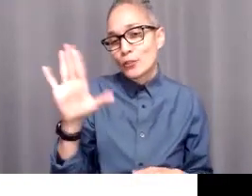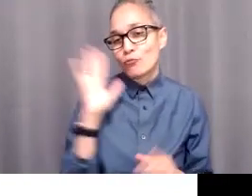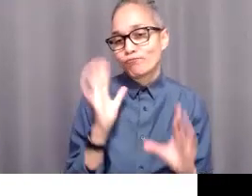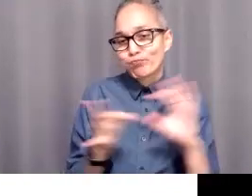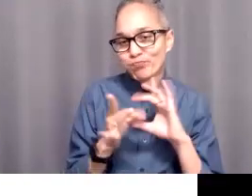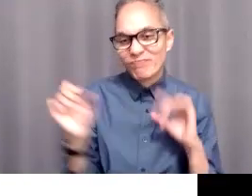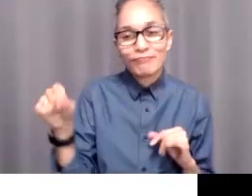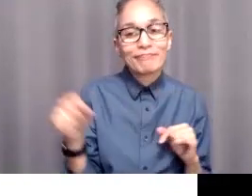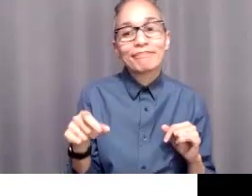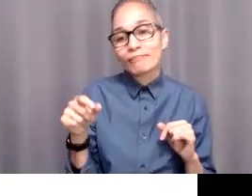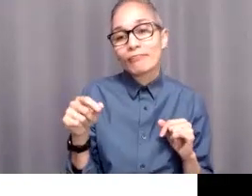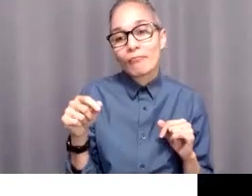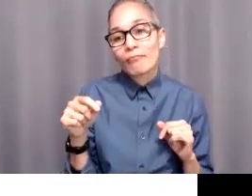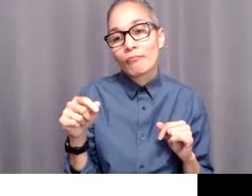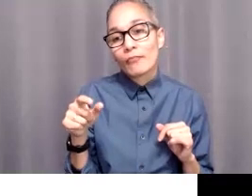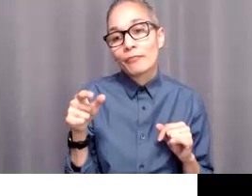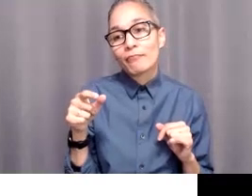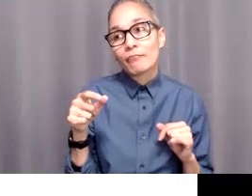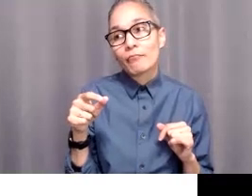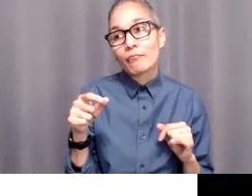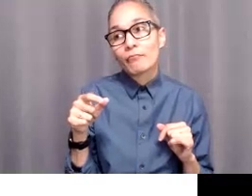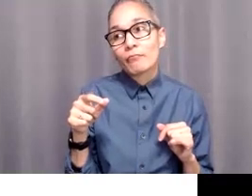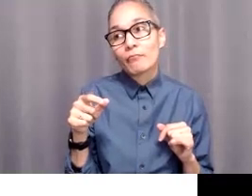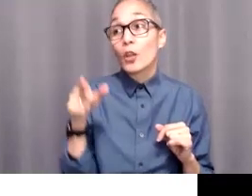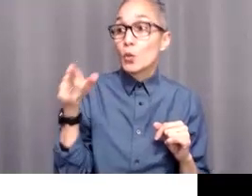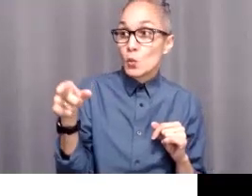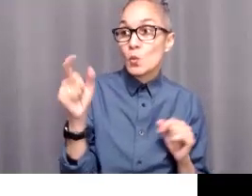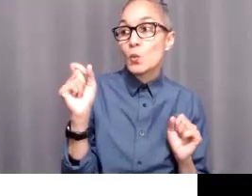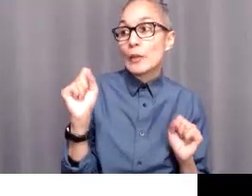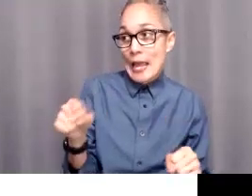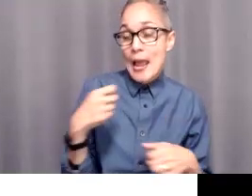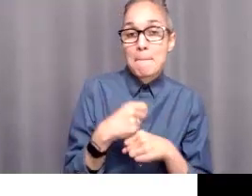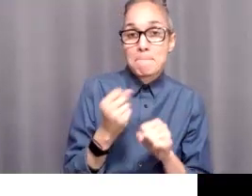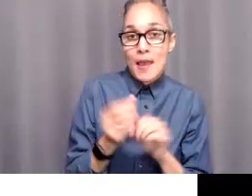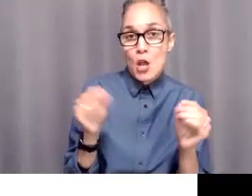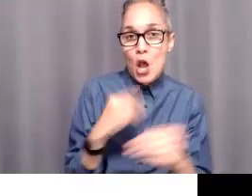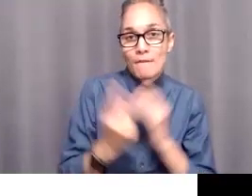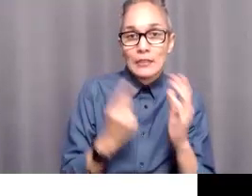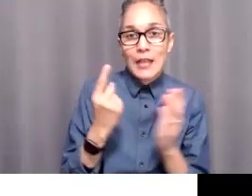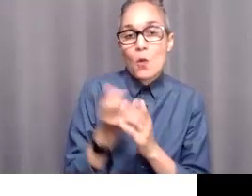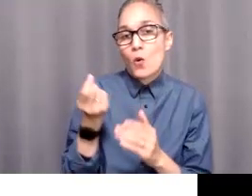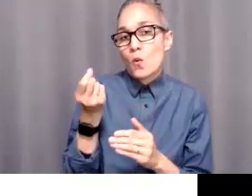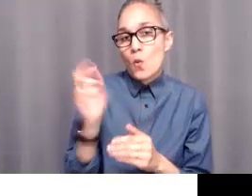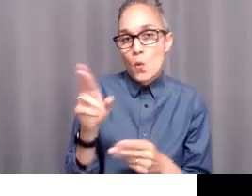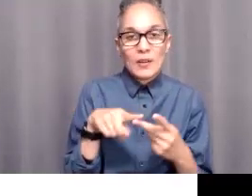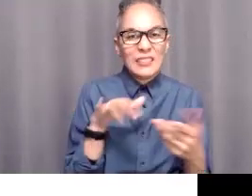you are free to make an office hour or a study hour or a study session.